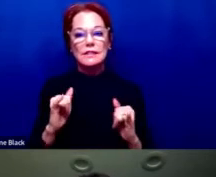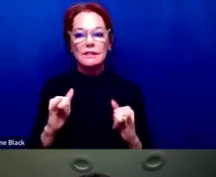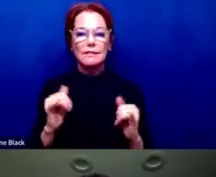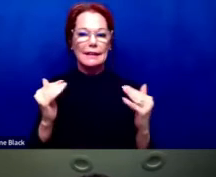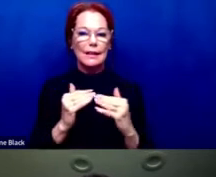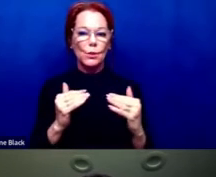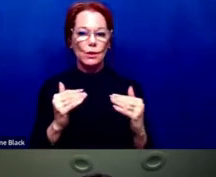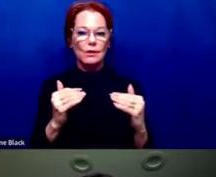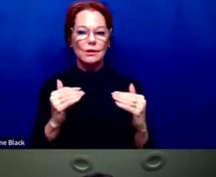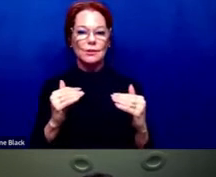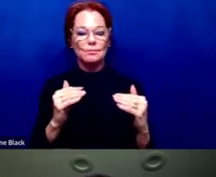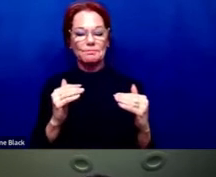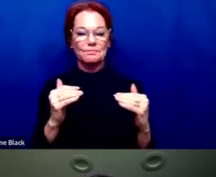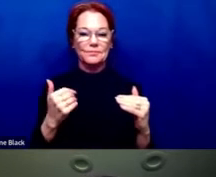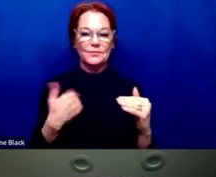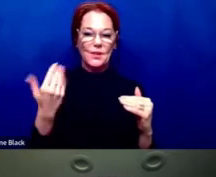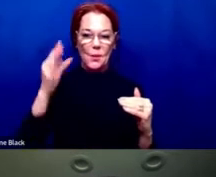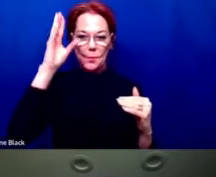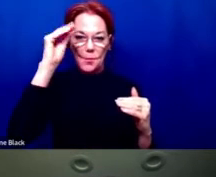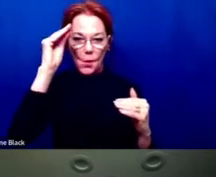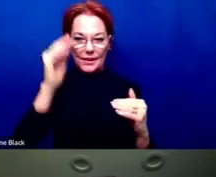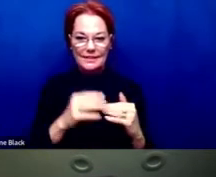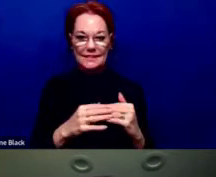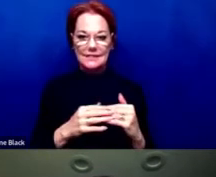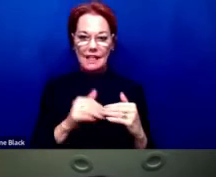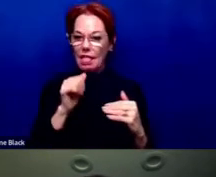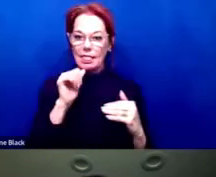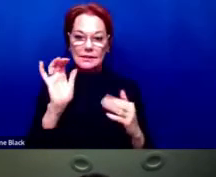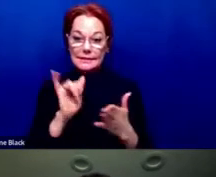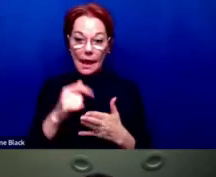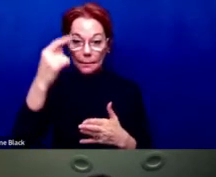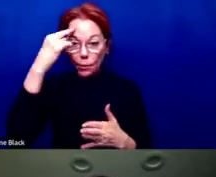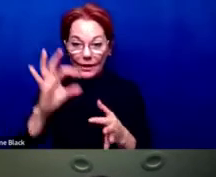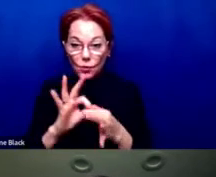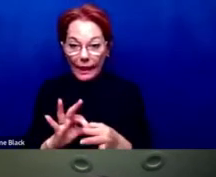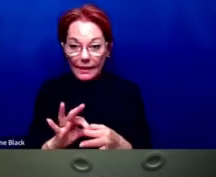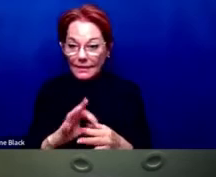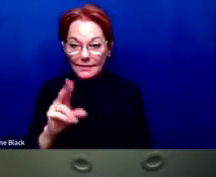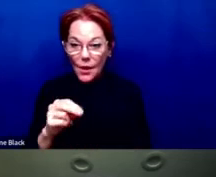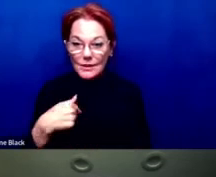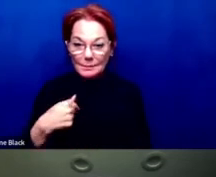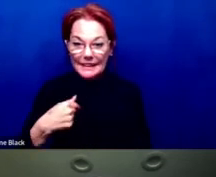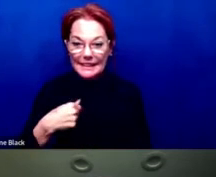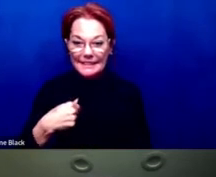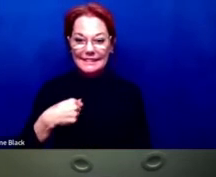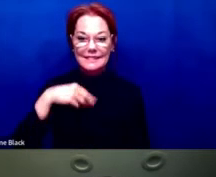as an adolescent boy. But um, you know, I that's not brand related. That's just me being me and who I am. But, you know, I'm